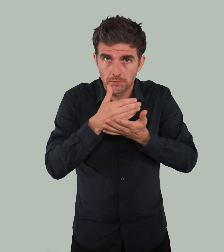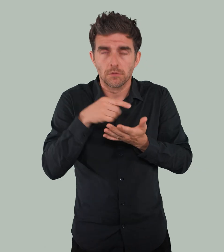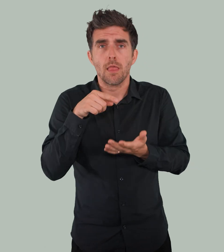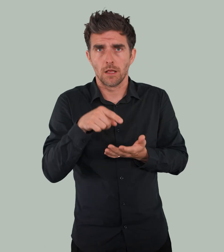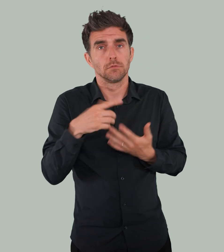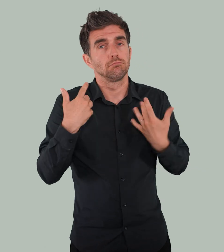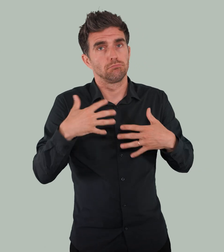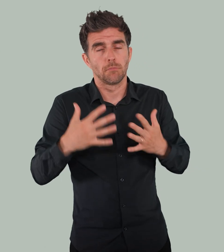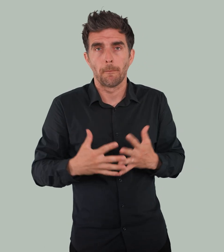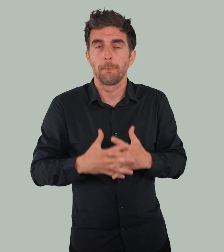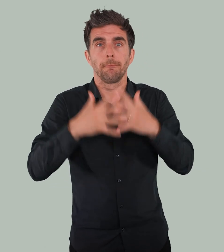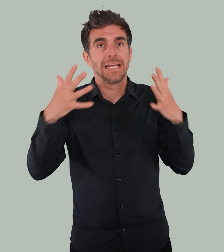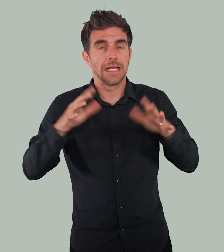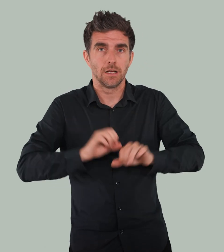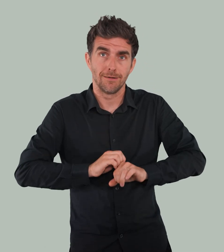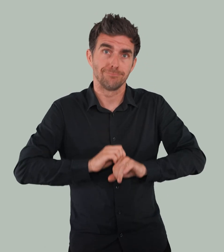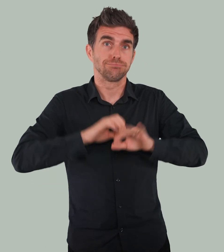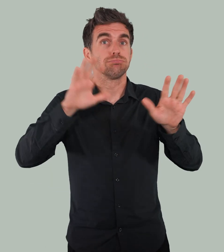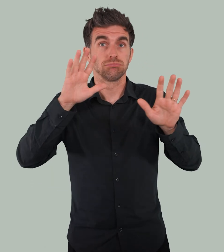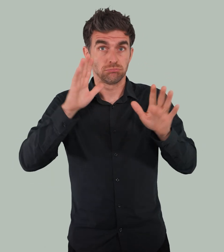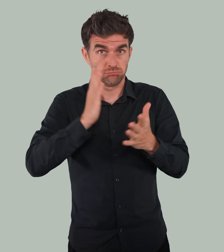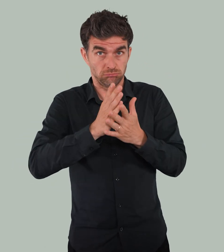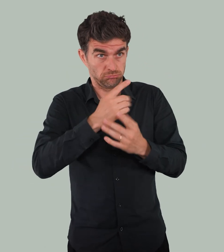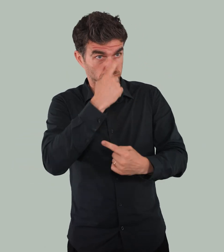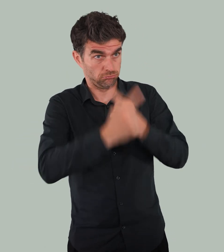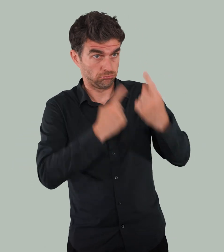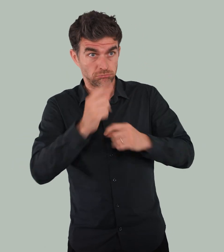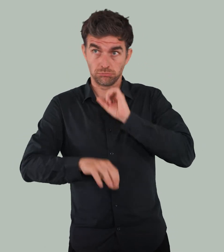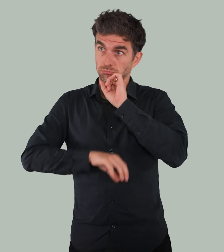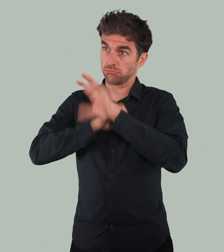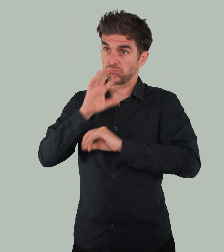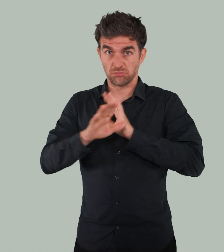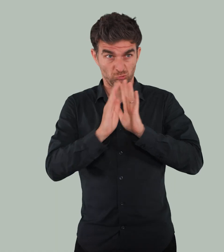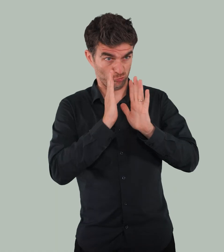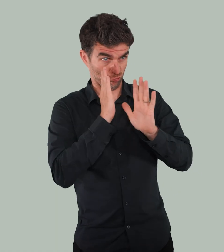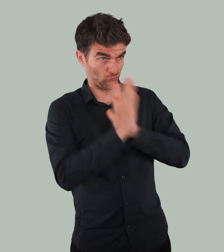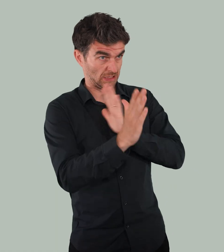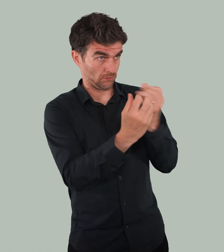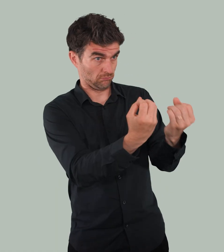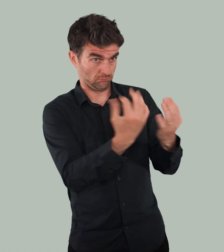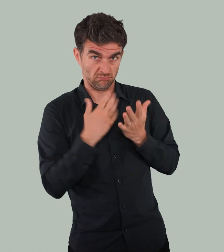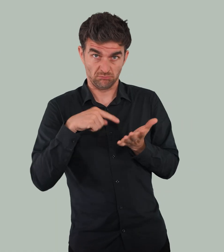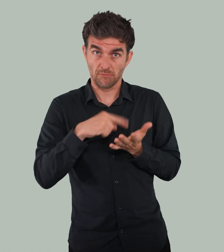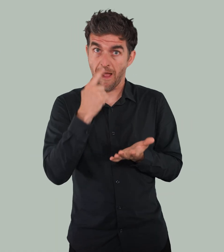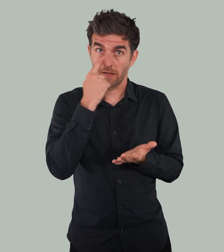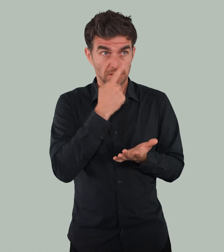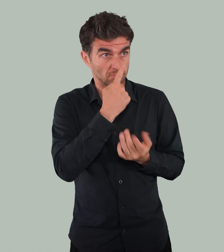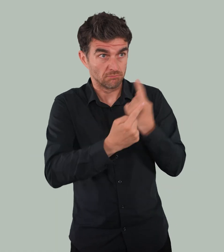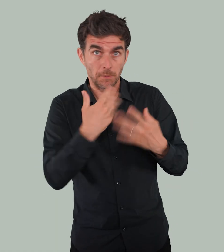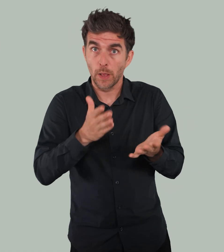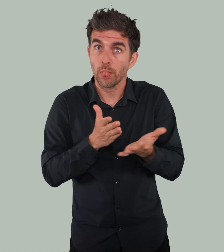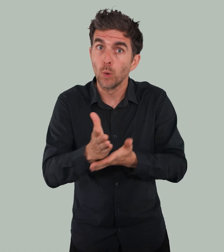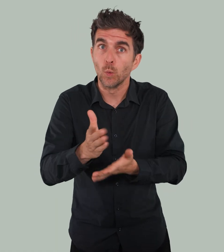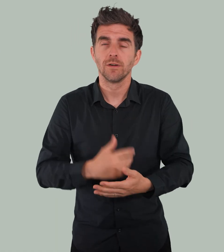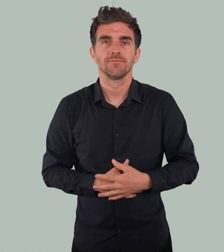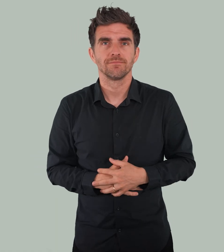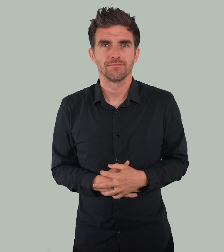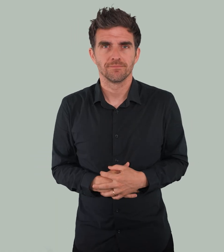activity, it provides a uniquely large-scale and direct account of lived experience.